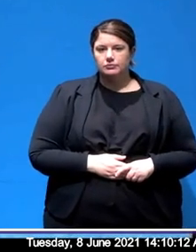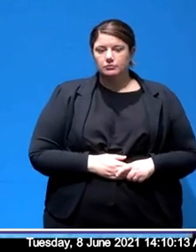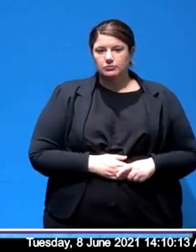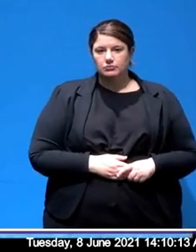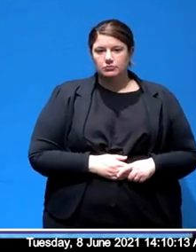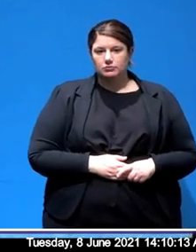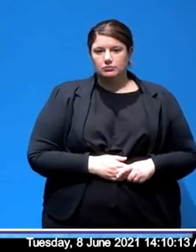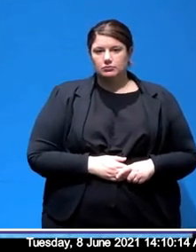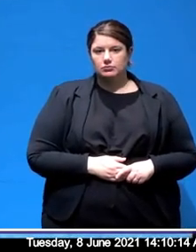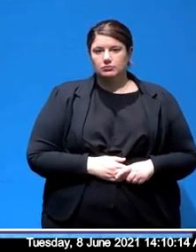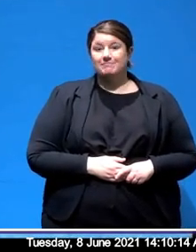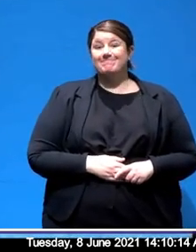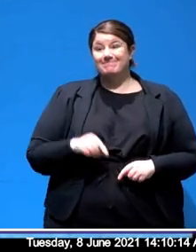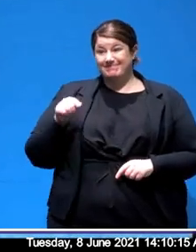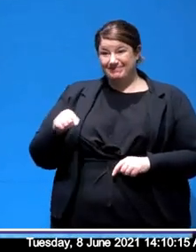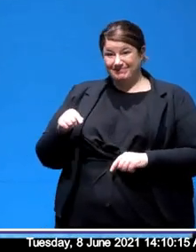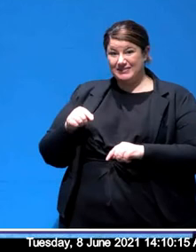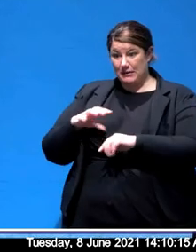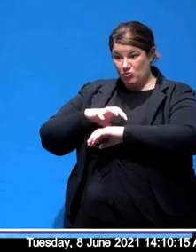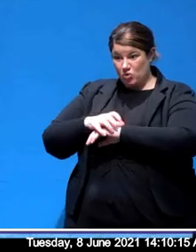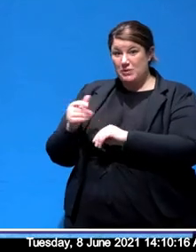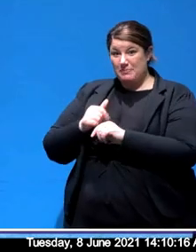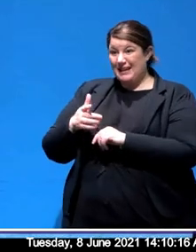to the hospital admission; is that right? Correct, yes.